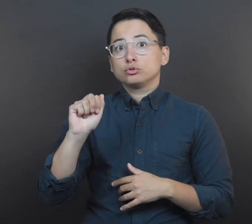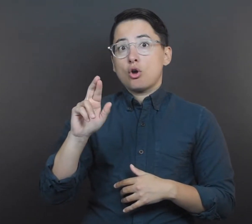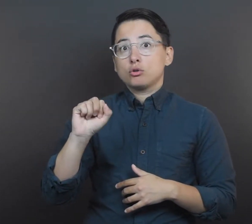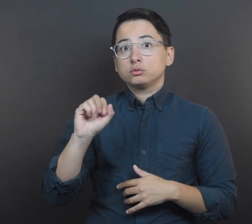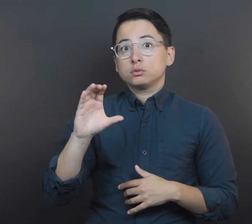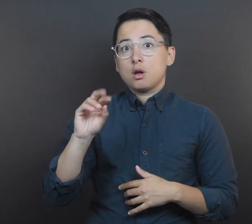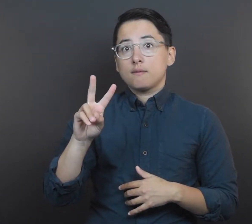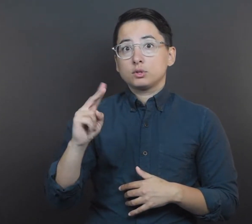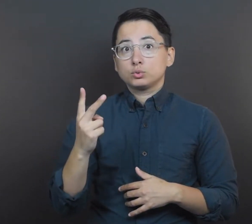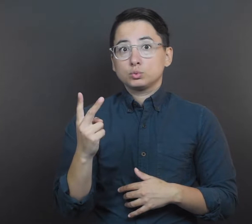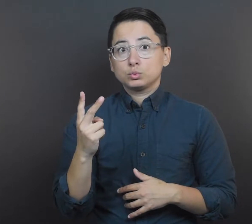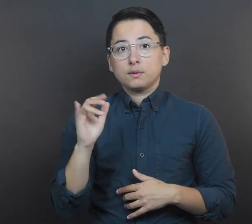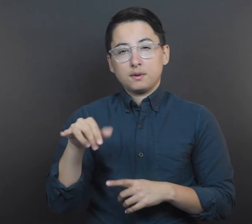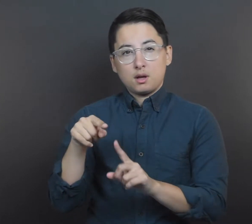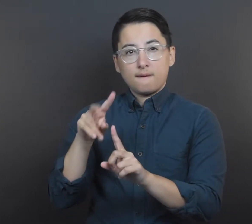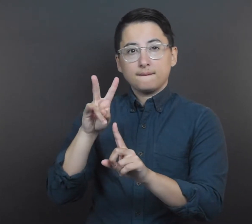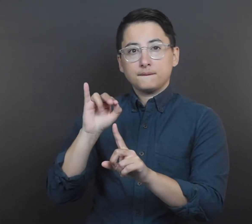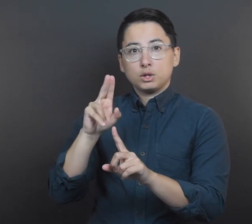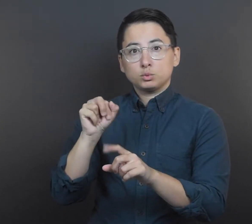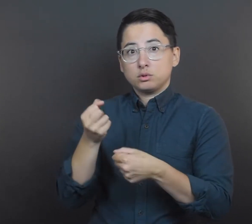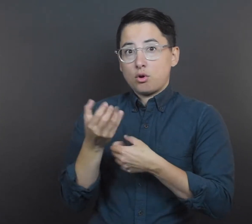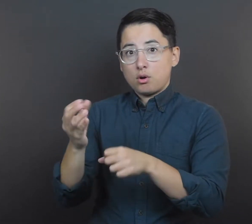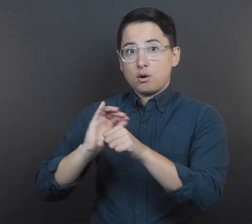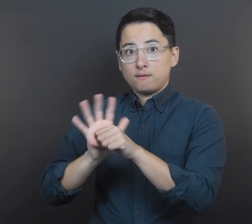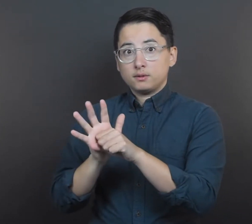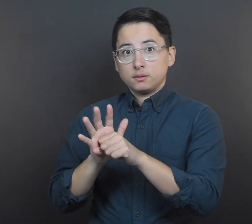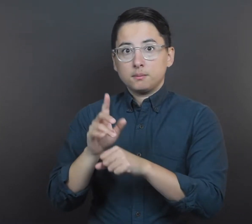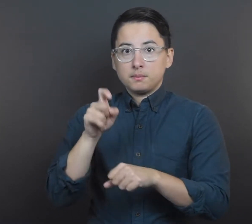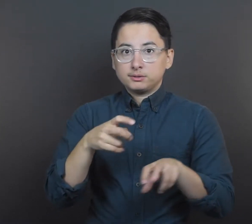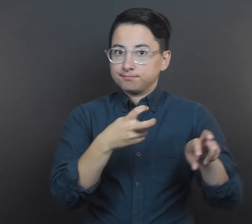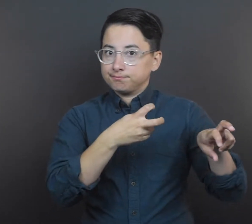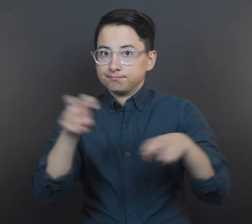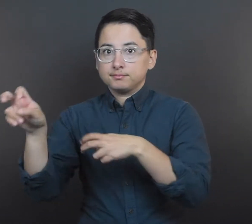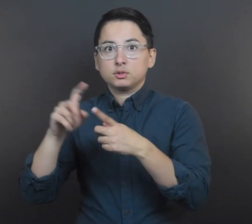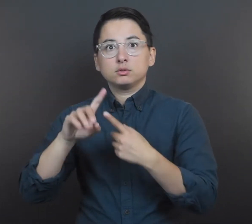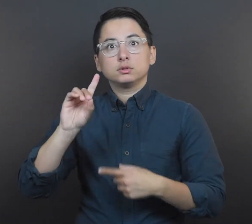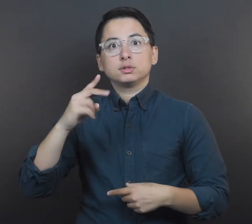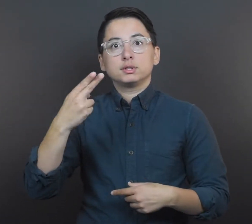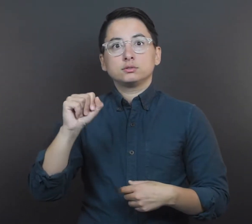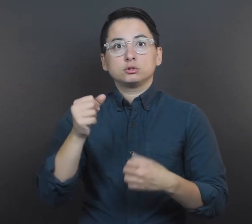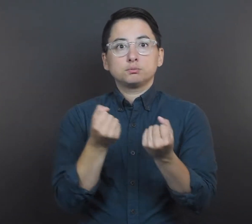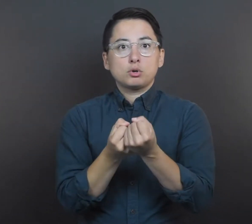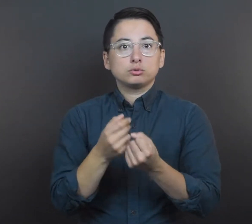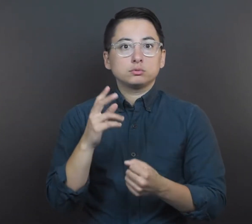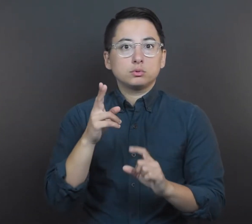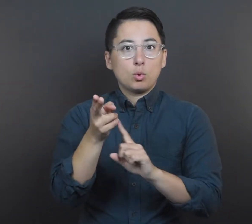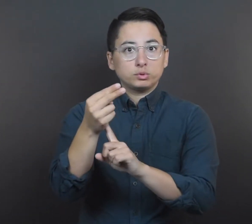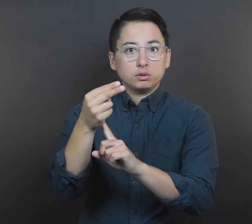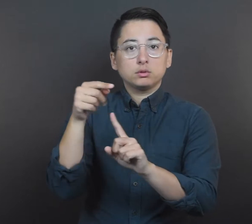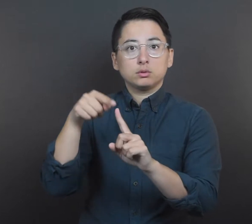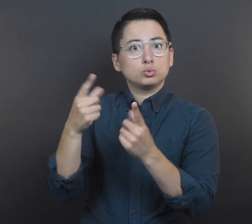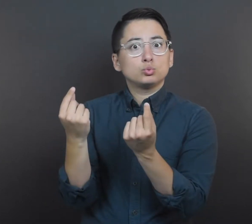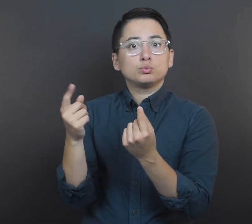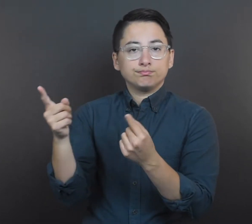Individuals with a positive test result for SARS CoV-2 (the virus that causes COVID-19)